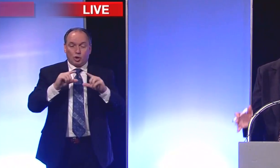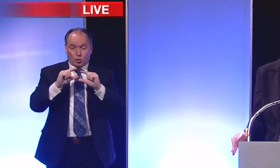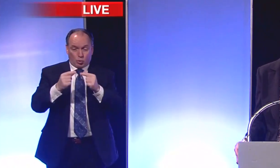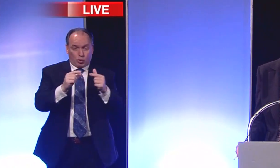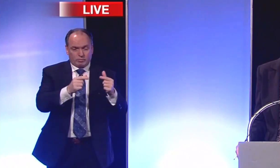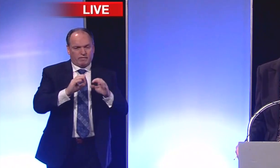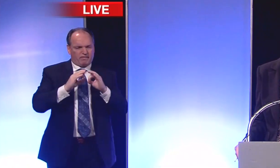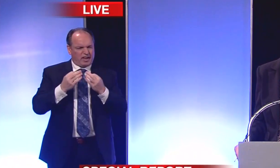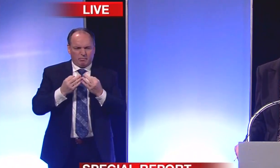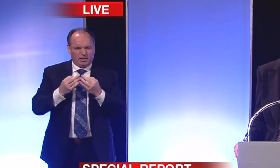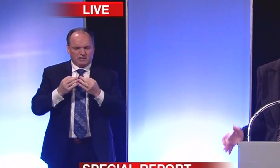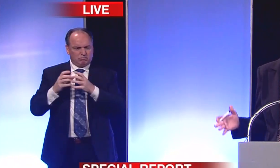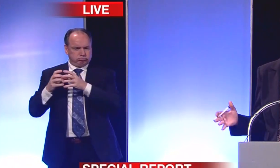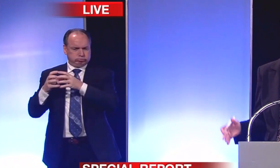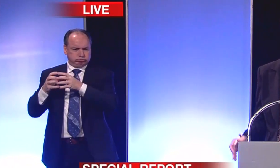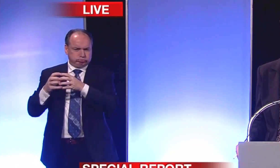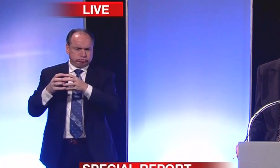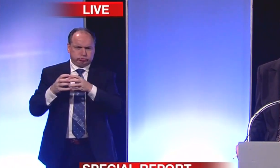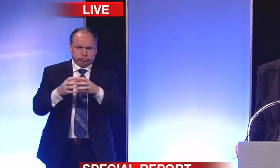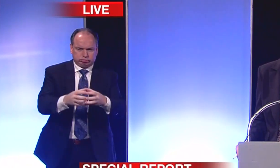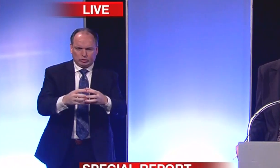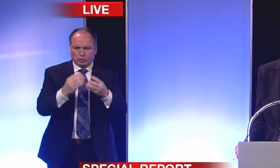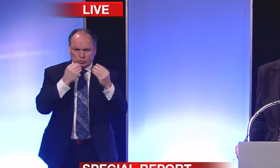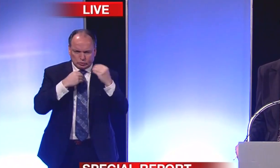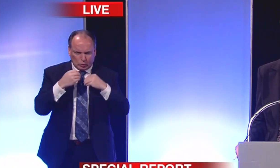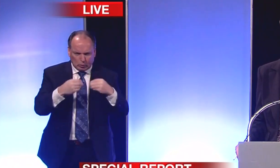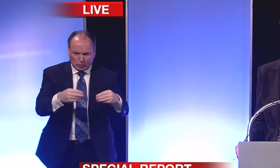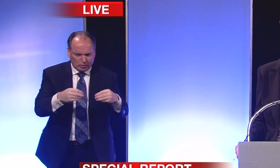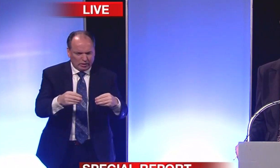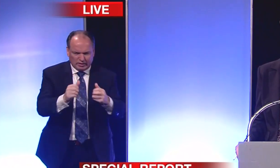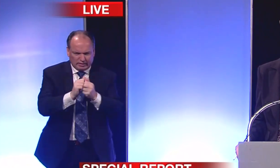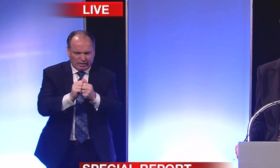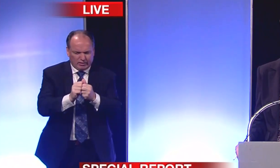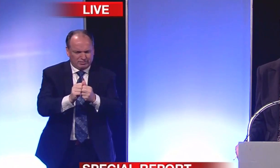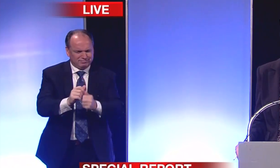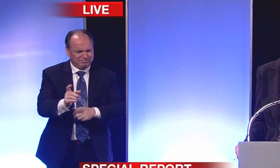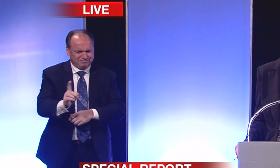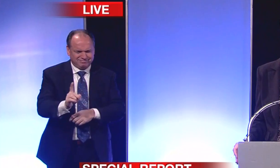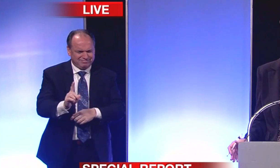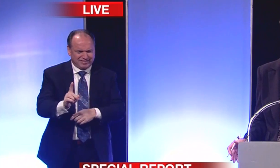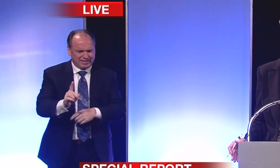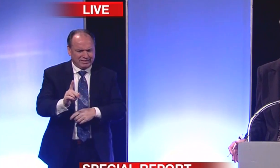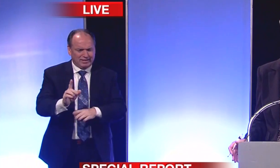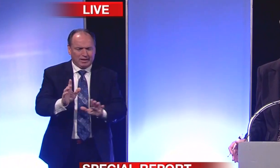BECAUSE IT REALLY DOES IT VERY DEPENDING ON THE SIZE OF THE FACILITY. WHAT WE HAVE NOTICED IS THAT